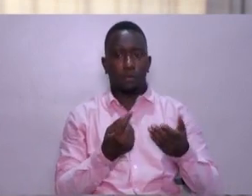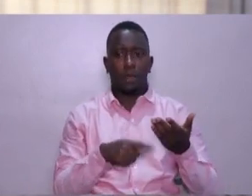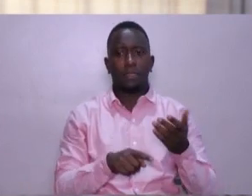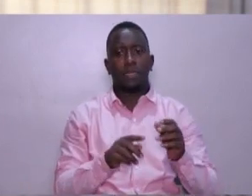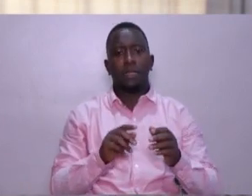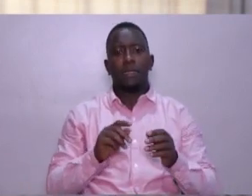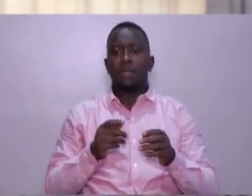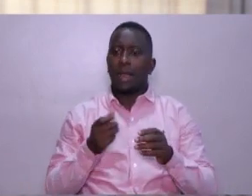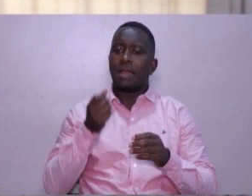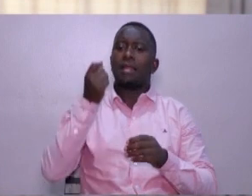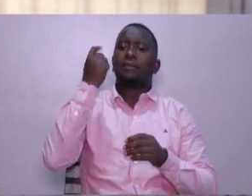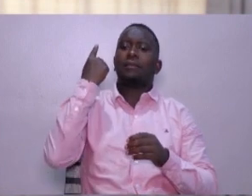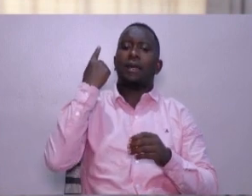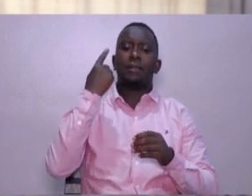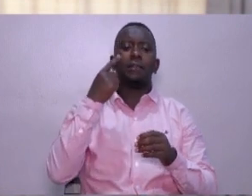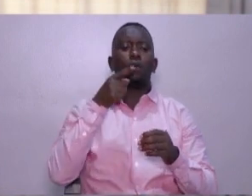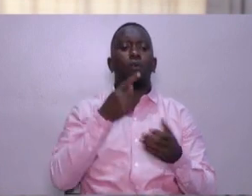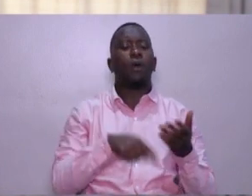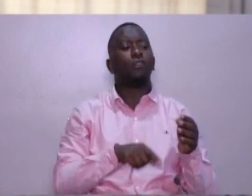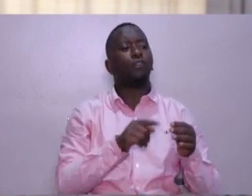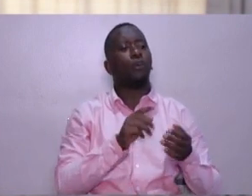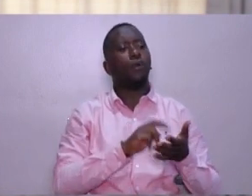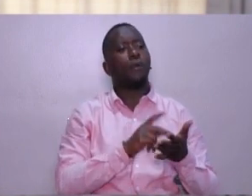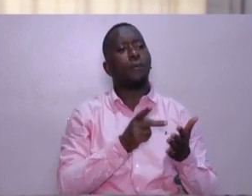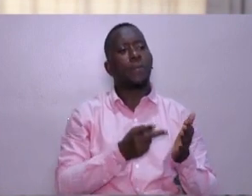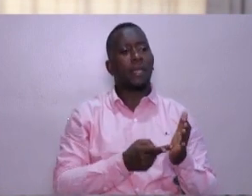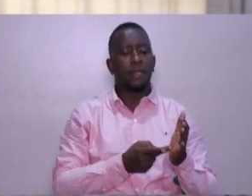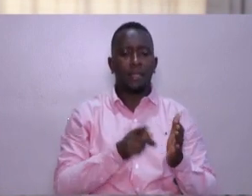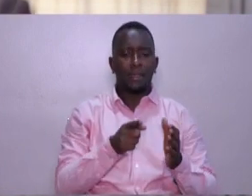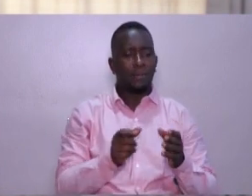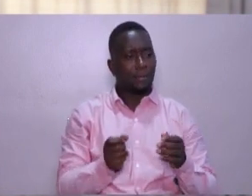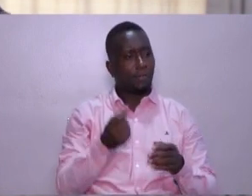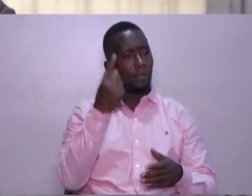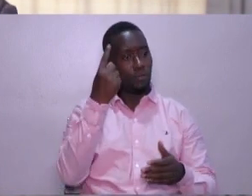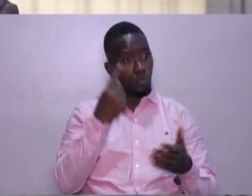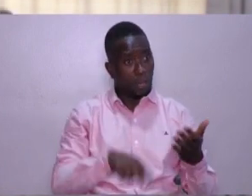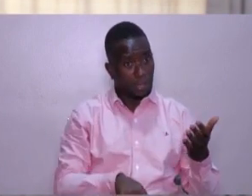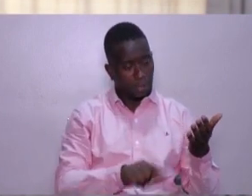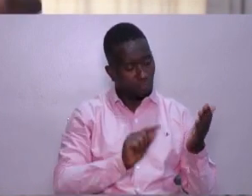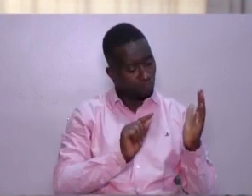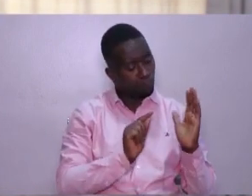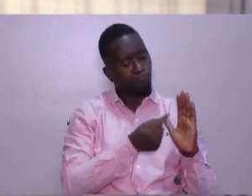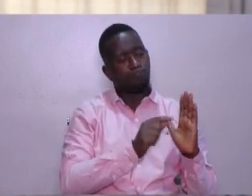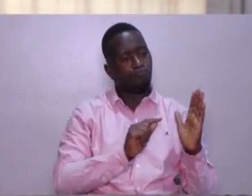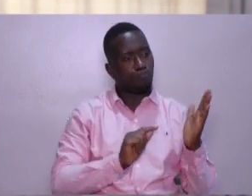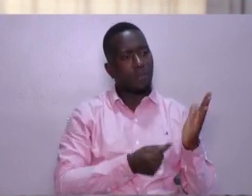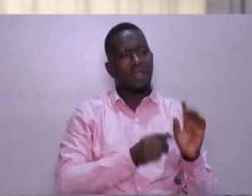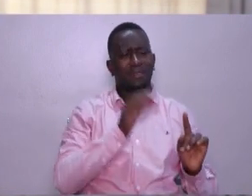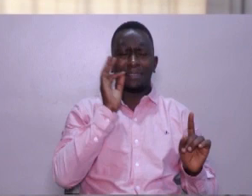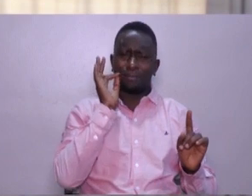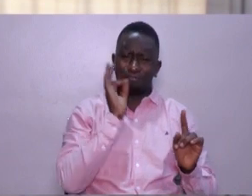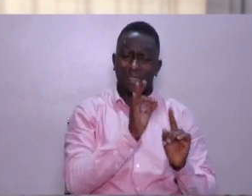That is the first instruction to the animator very specific, with specific examples